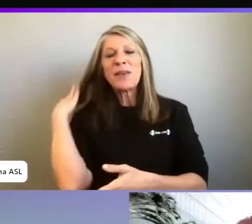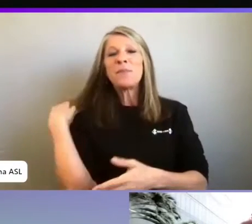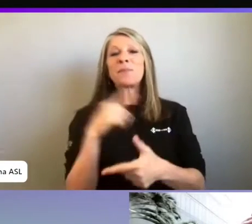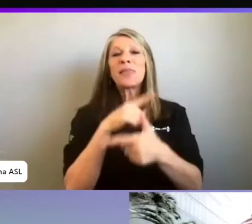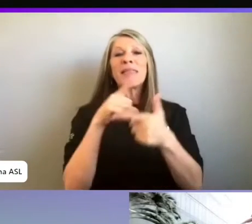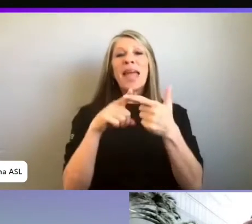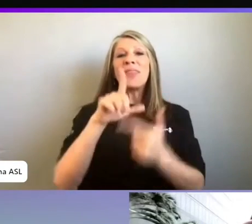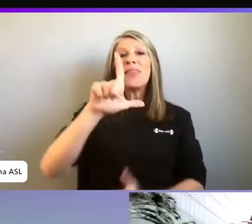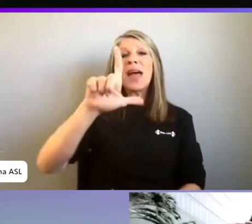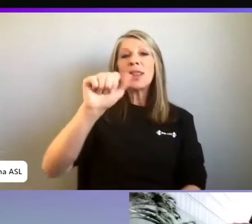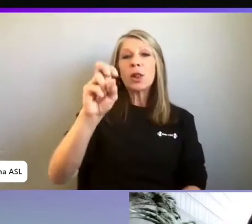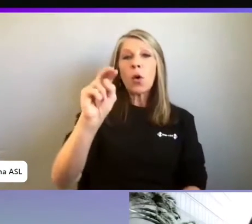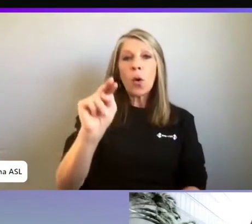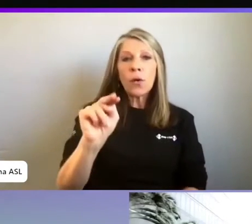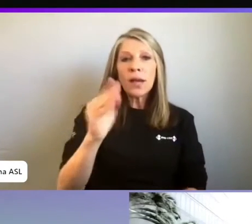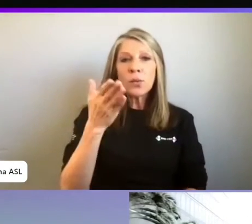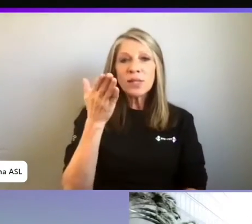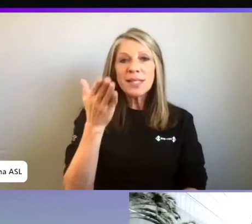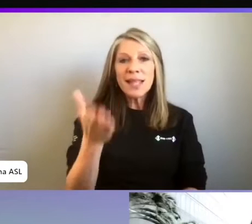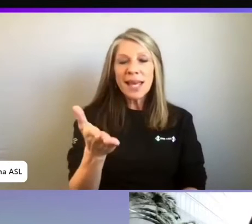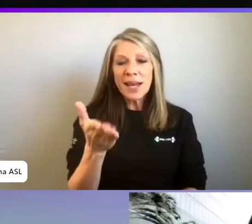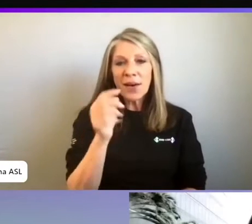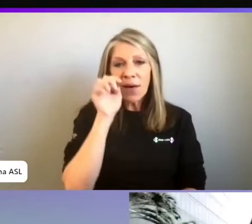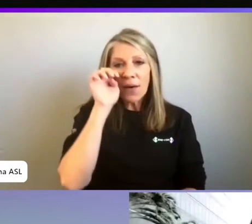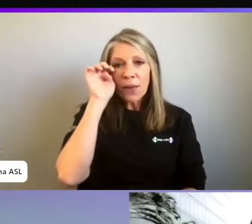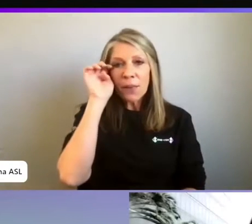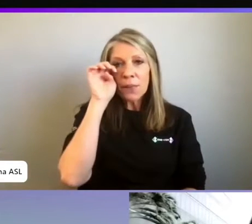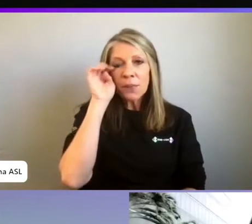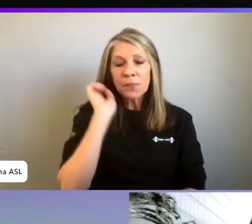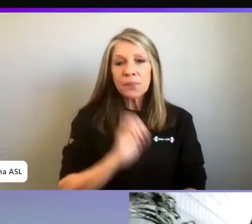of draw come and draw come and draw come on change,